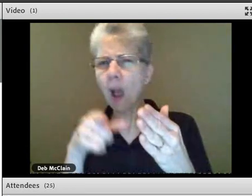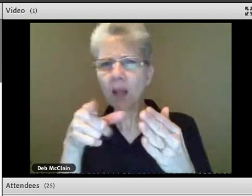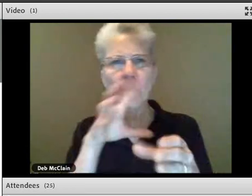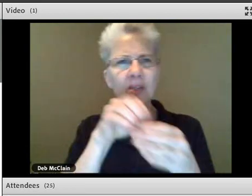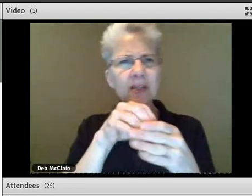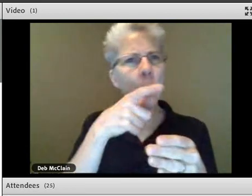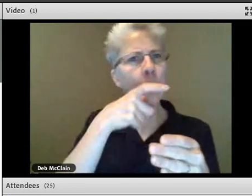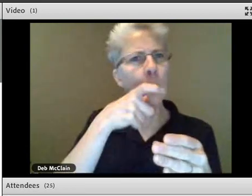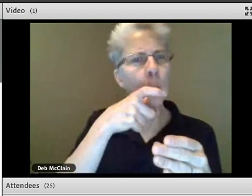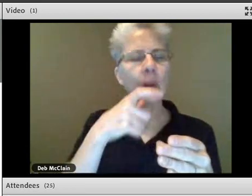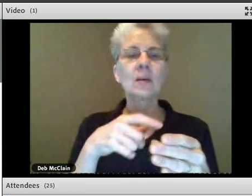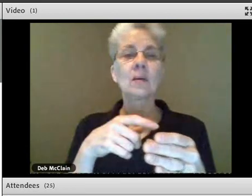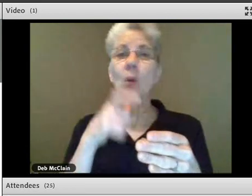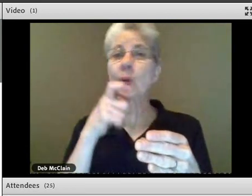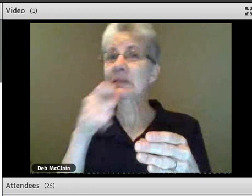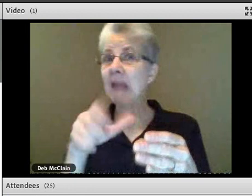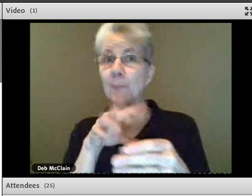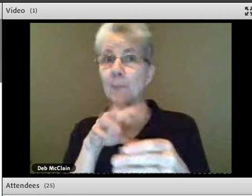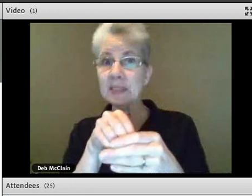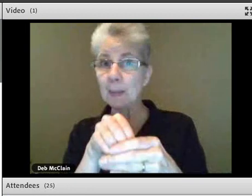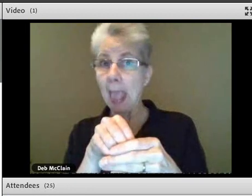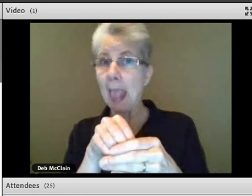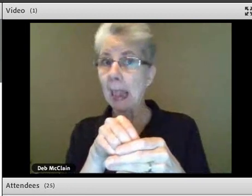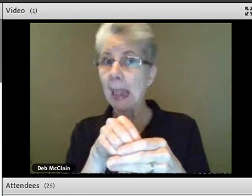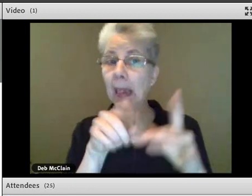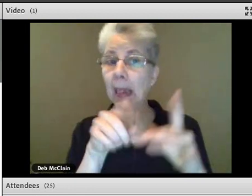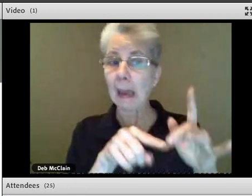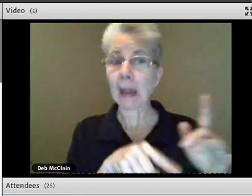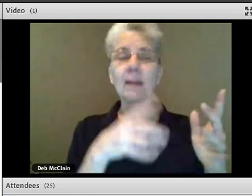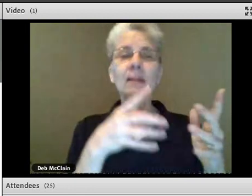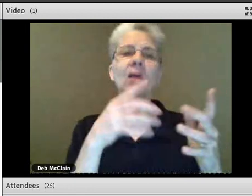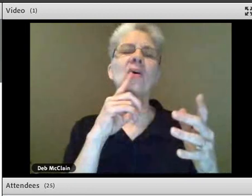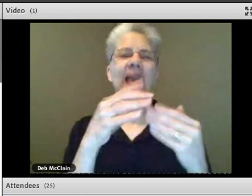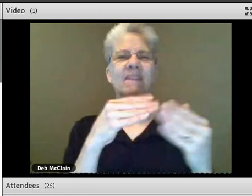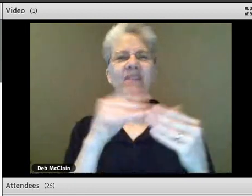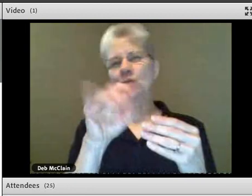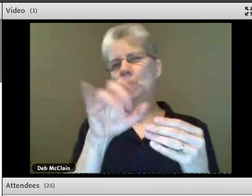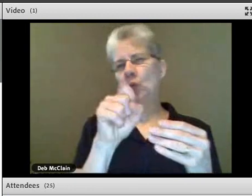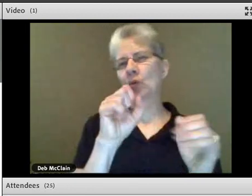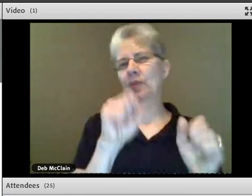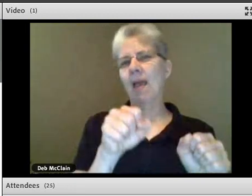who isn't participating. There's even tools that can figure out